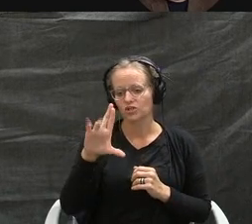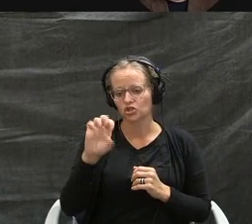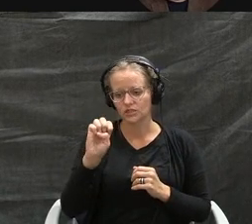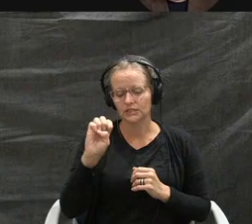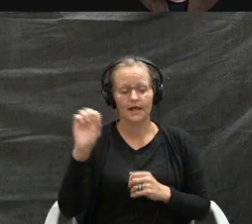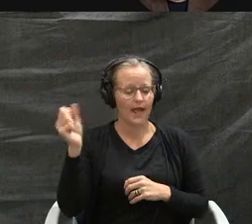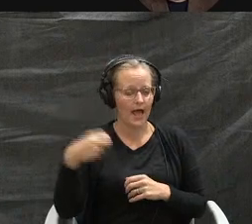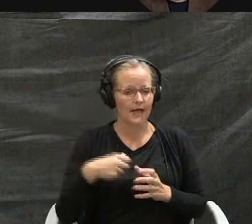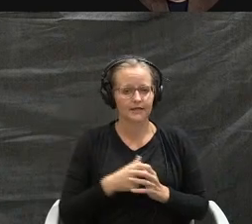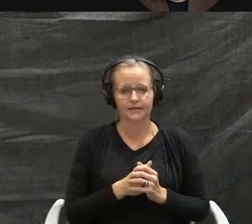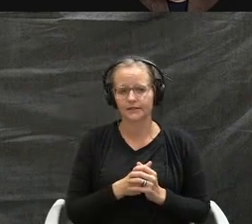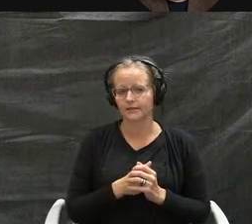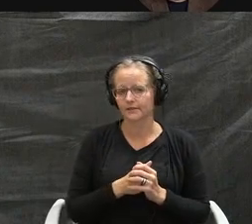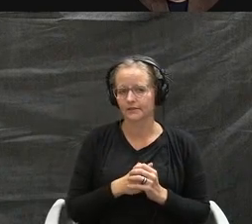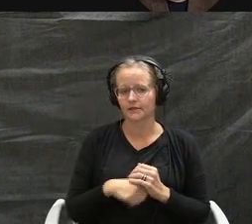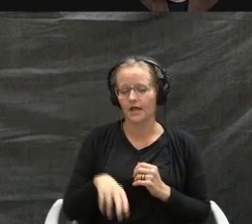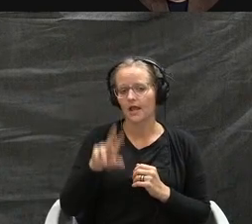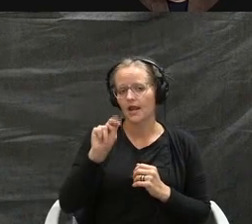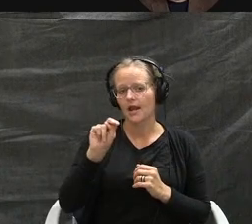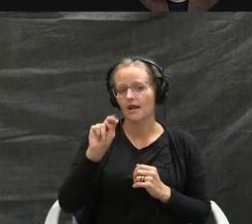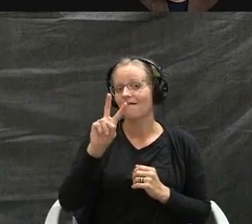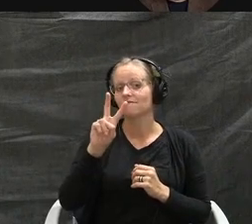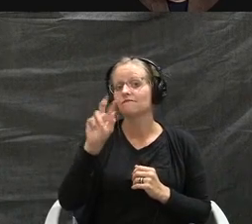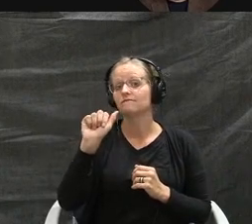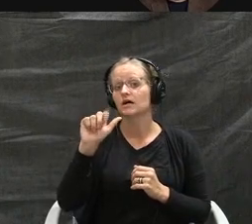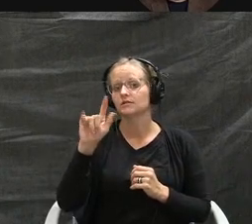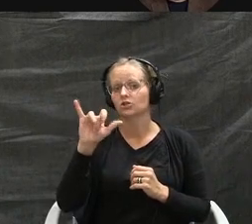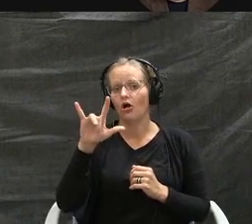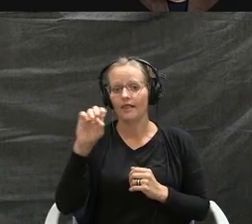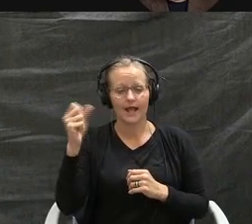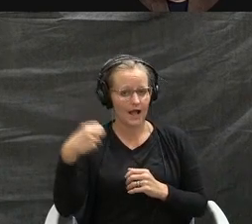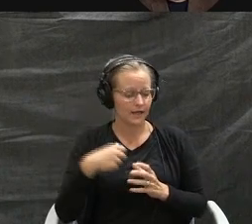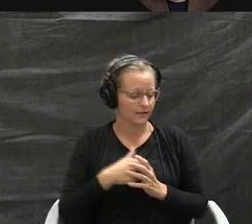Hi. I remember Wagner.